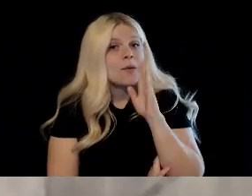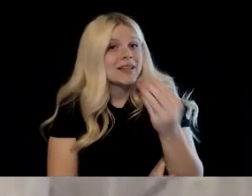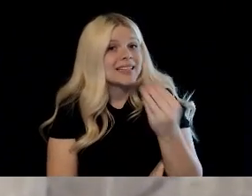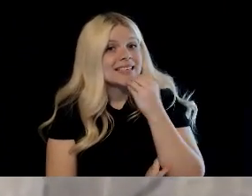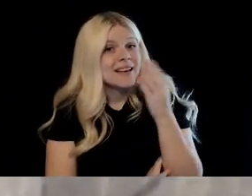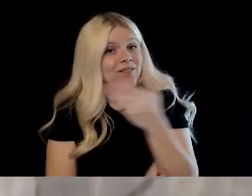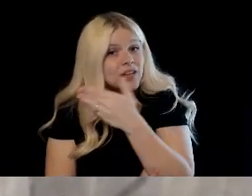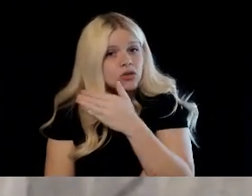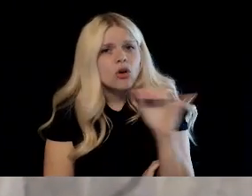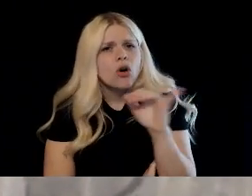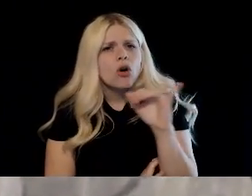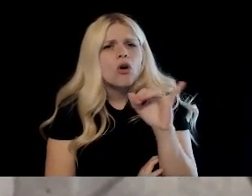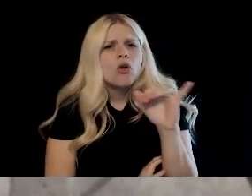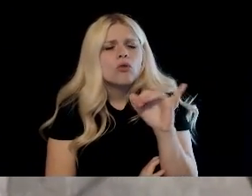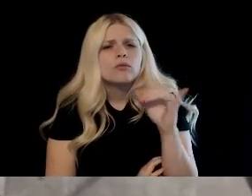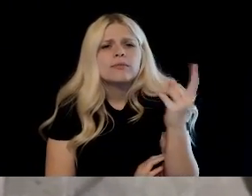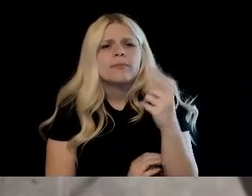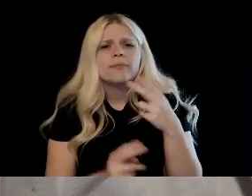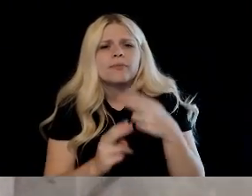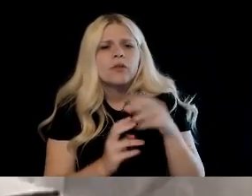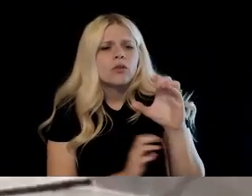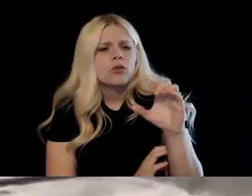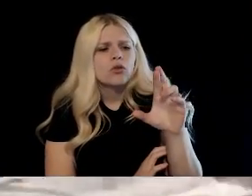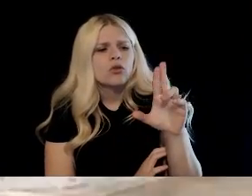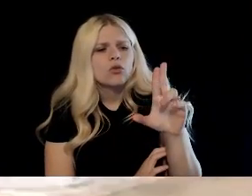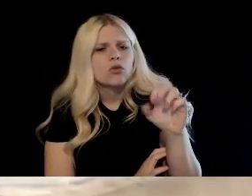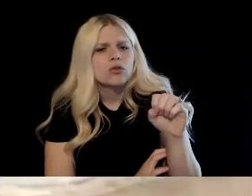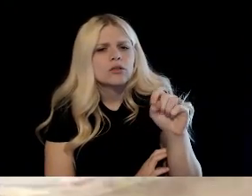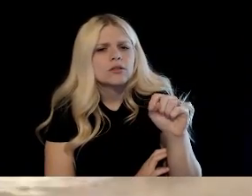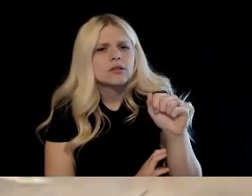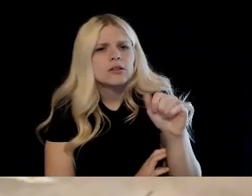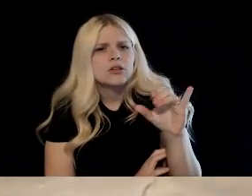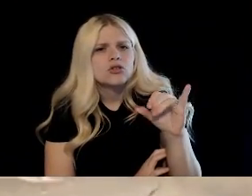So they're gonna eat crunchy things, like shrimp. They might try to eat